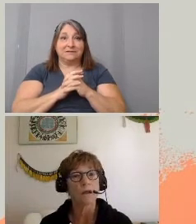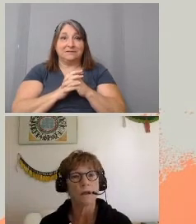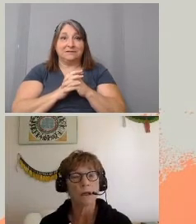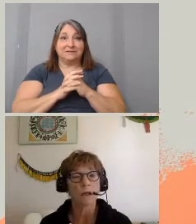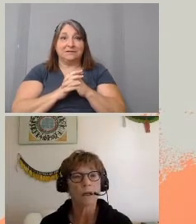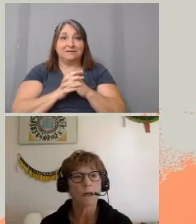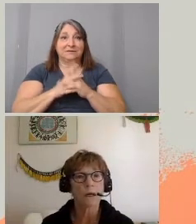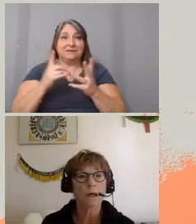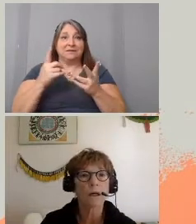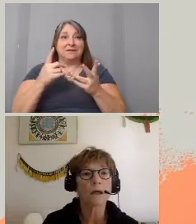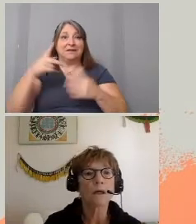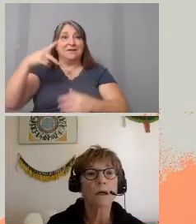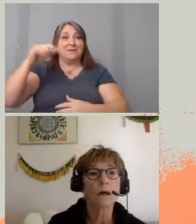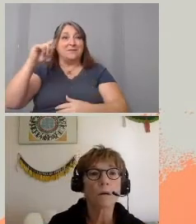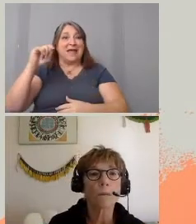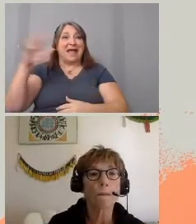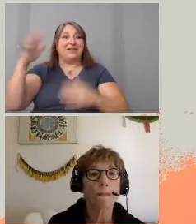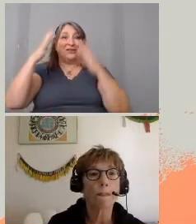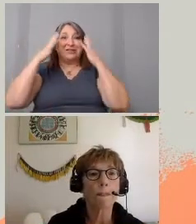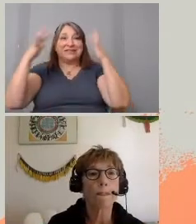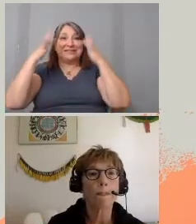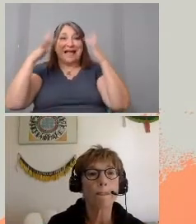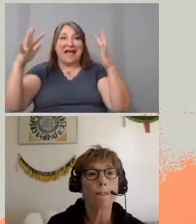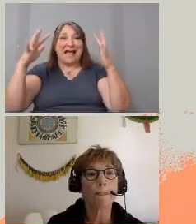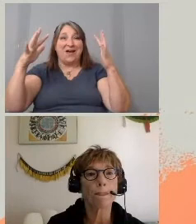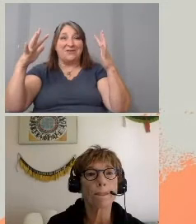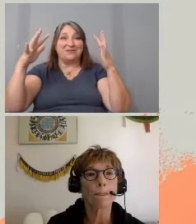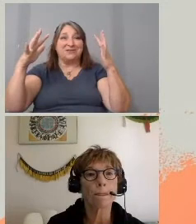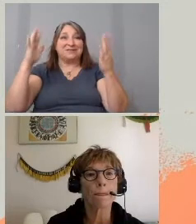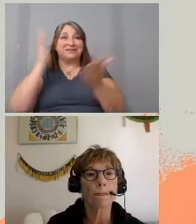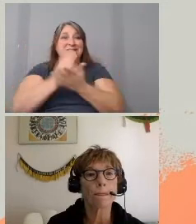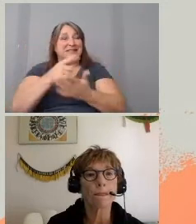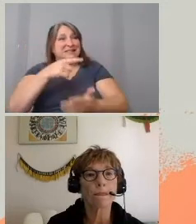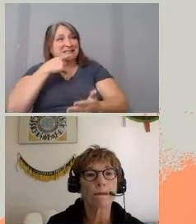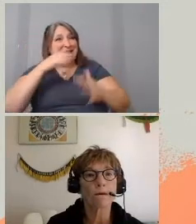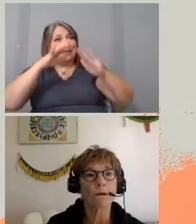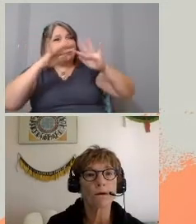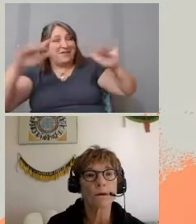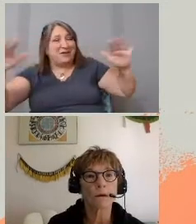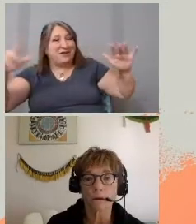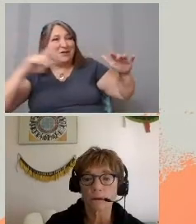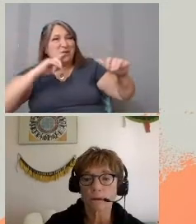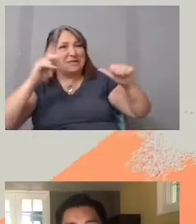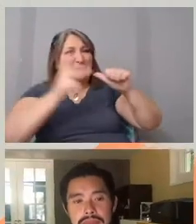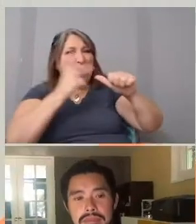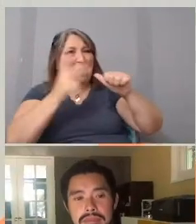I think we lost your sound, Pat. You were saying when diversity was prior, or I think you're gonna say prioritized.